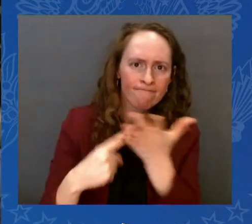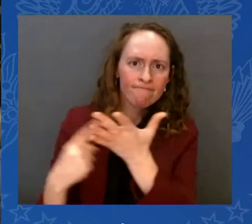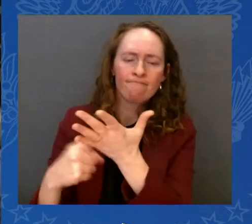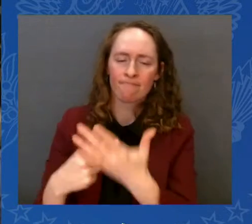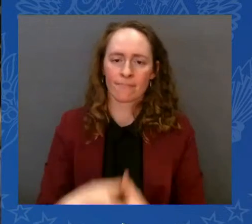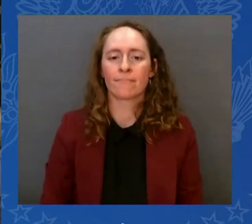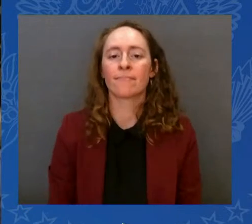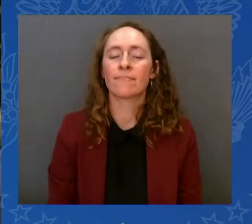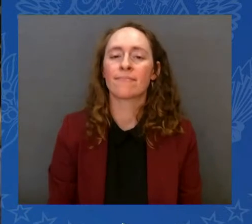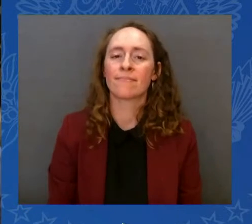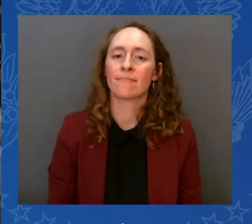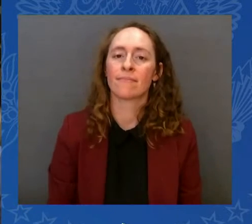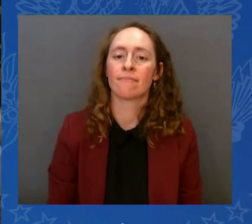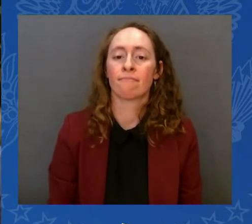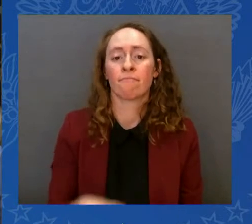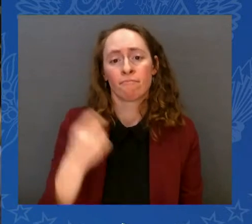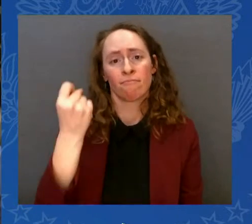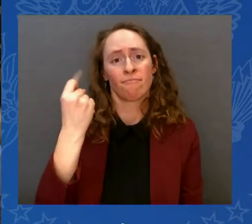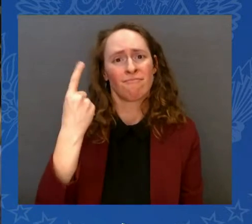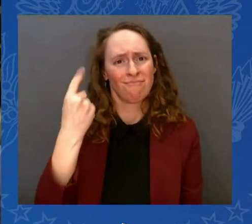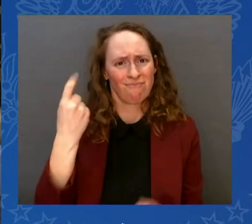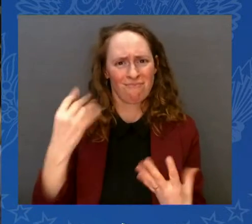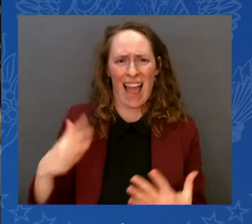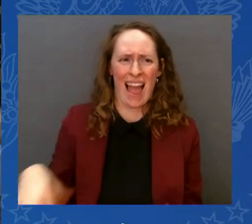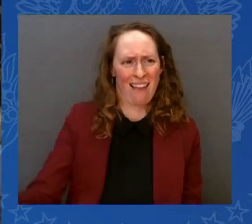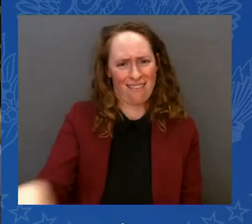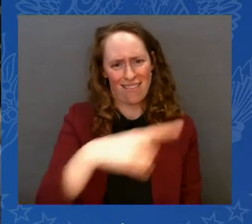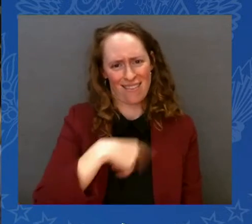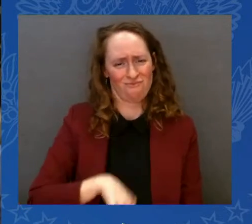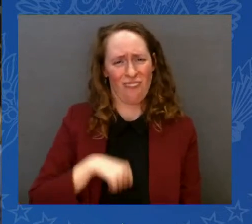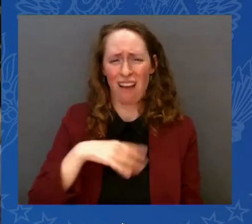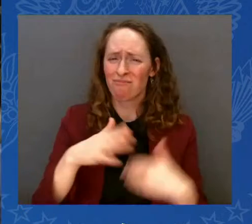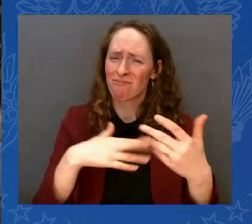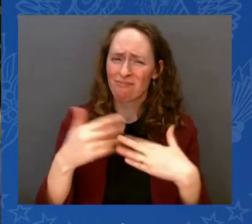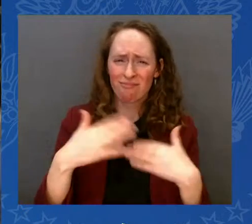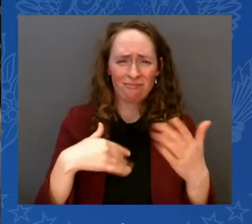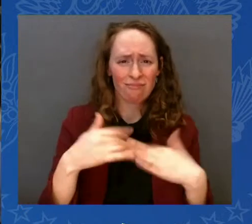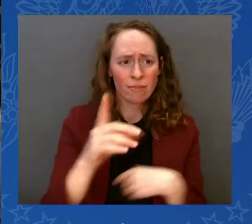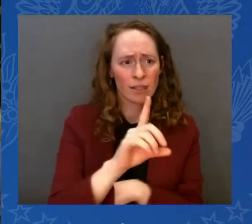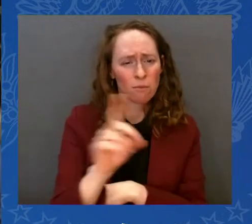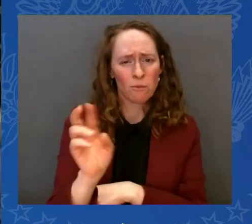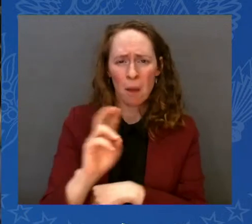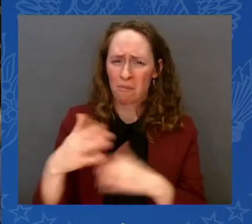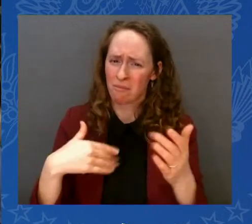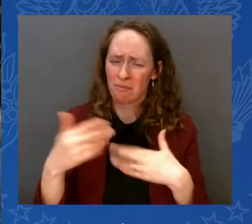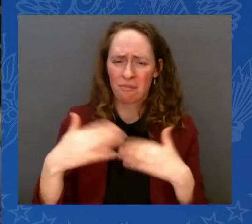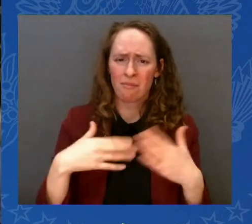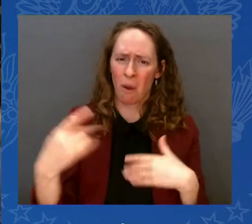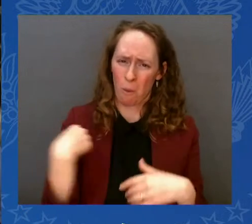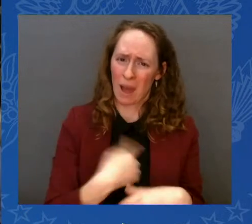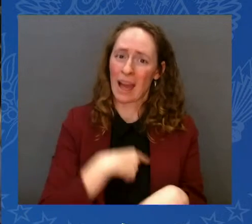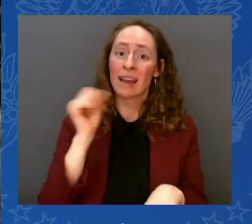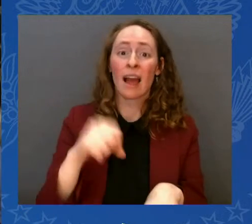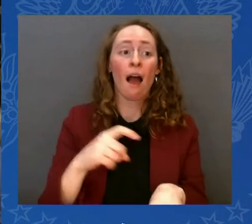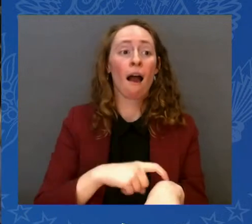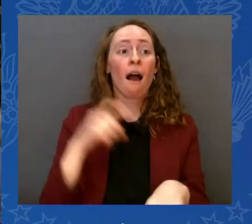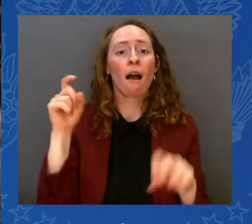we can consistently come together and disprove the narrative that politics has gotten completely divisive.